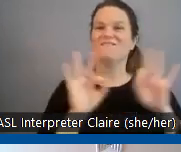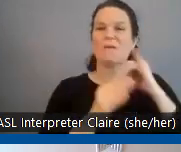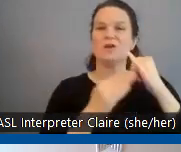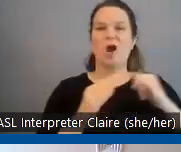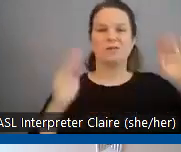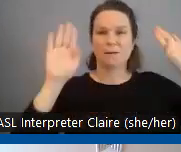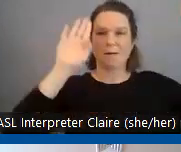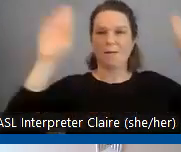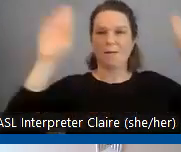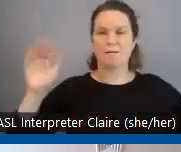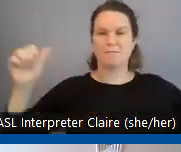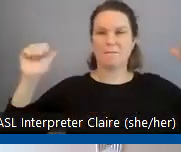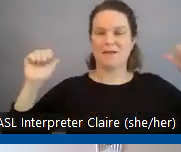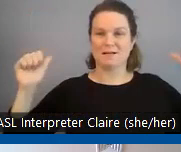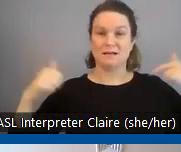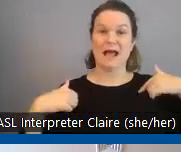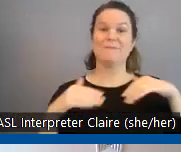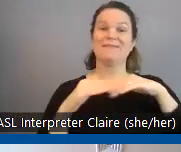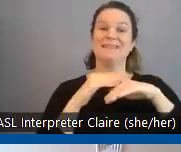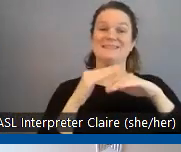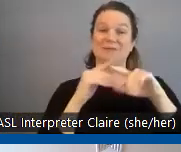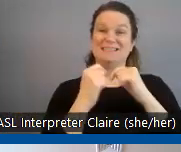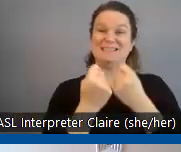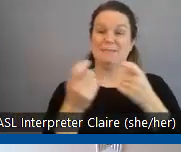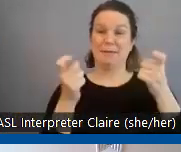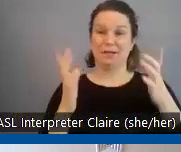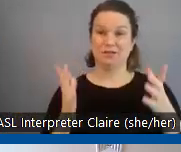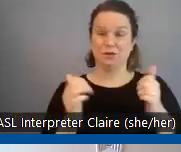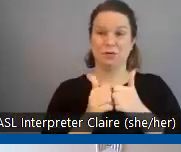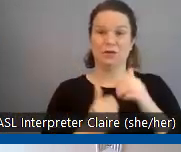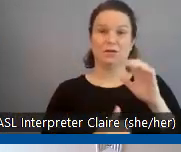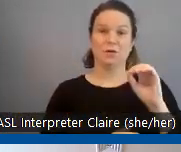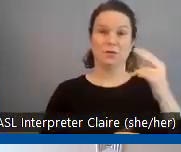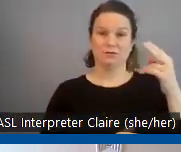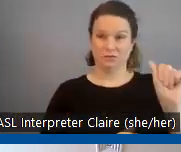I'm the Accessibility Team Manager with